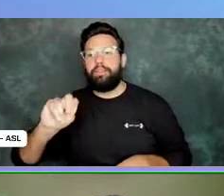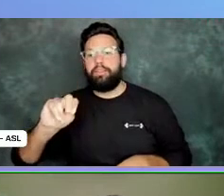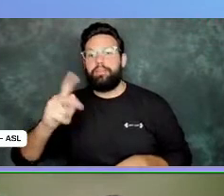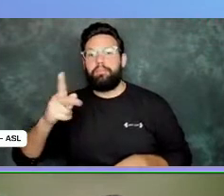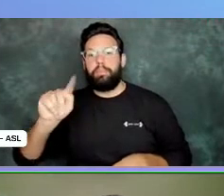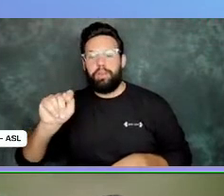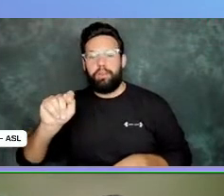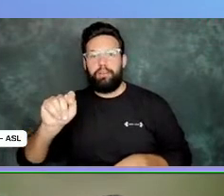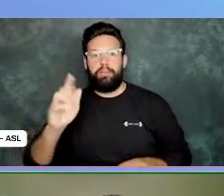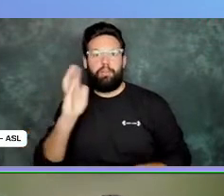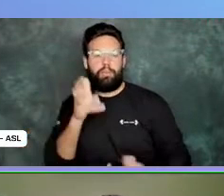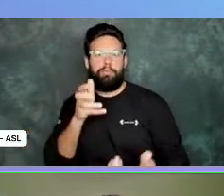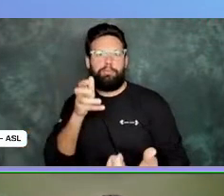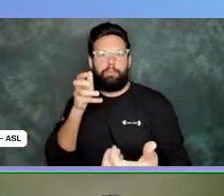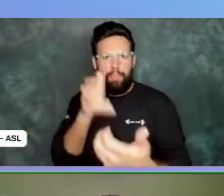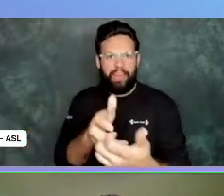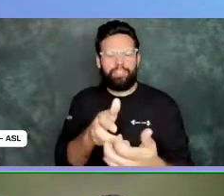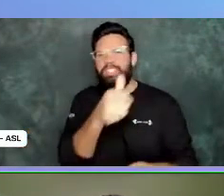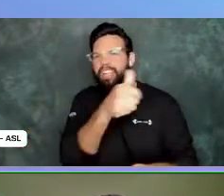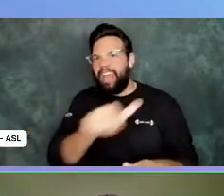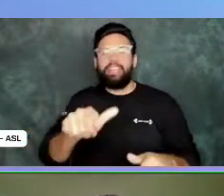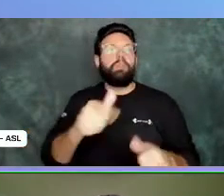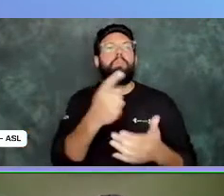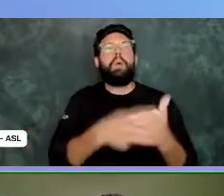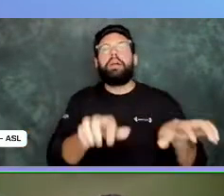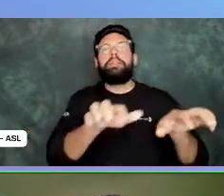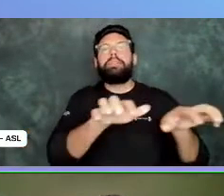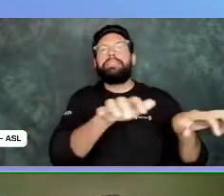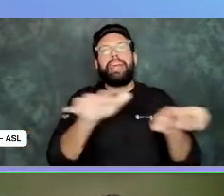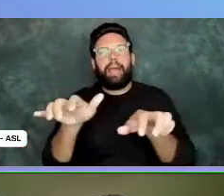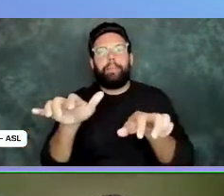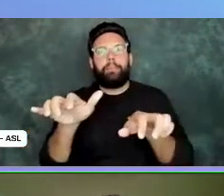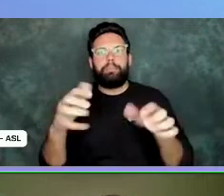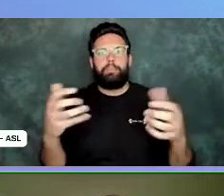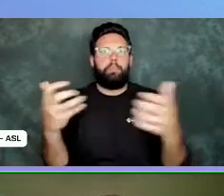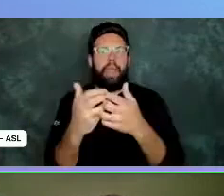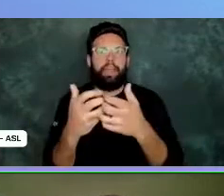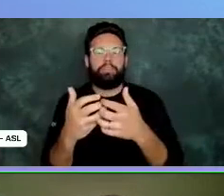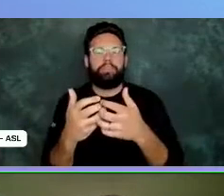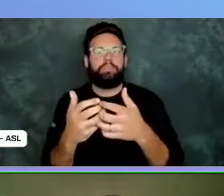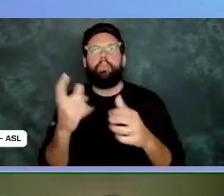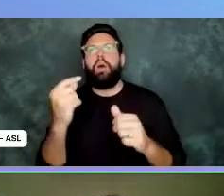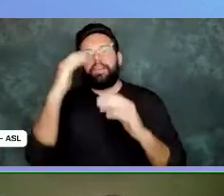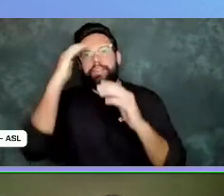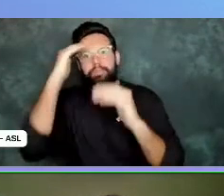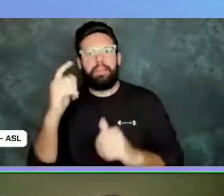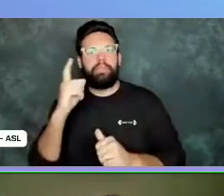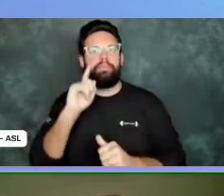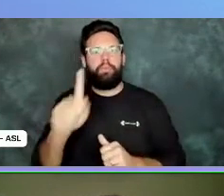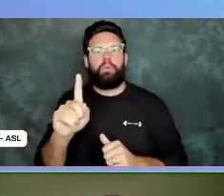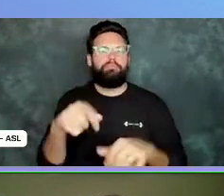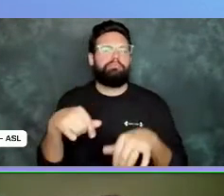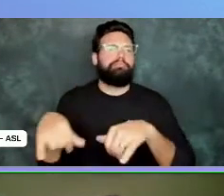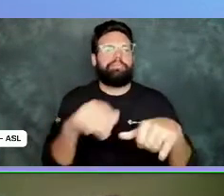but there's also a URL input which will enforce the formatting of the content being entered in that field to be in URL format with HTTP